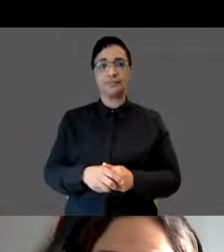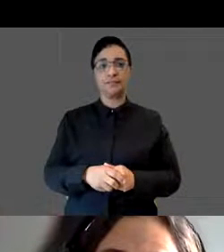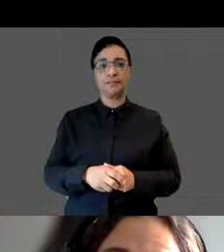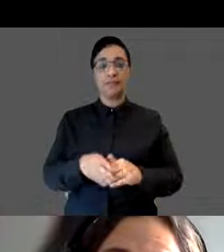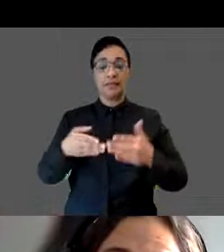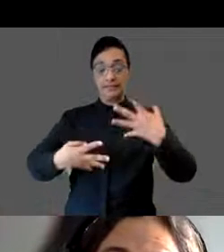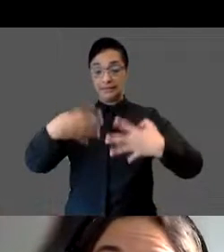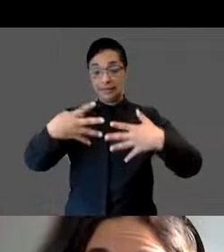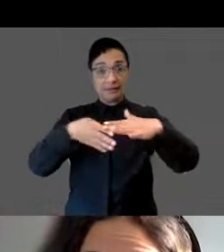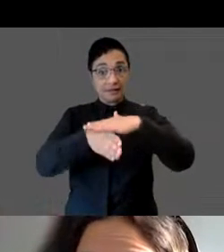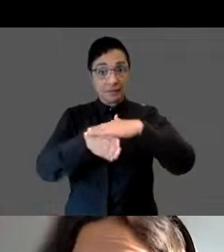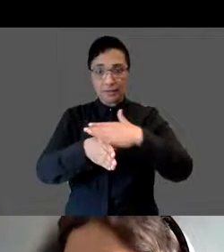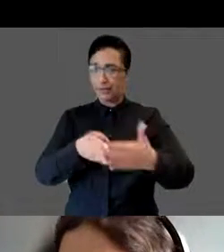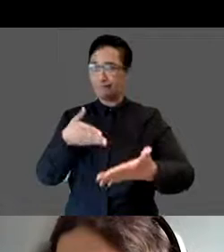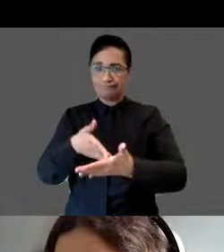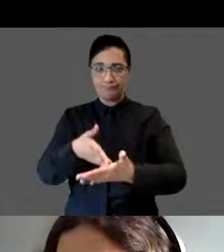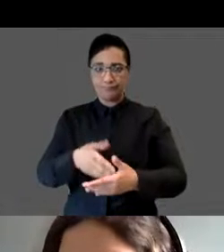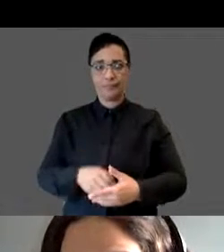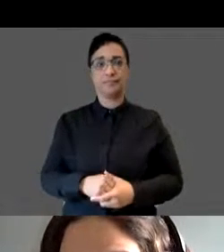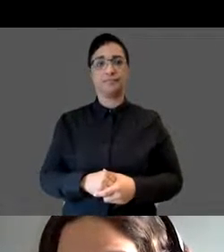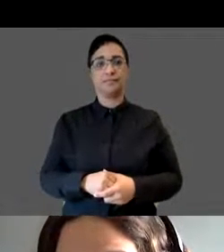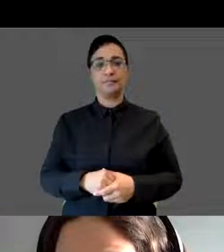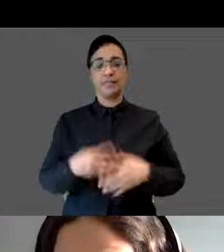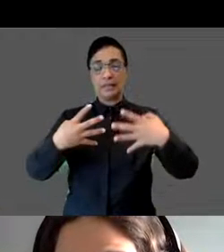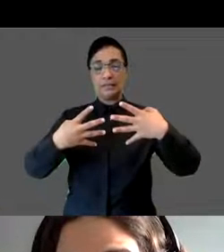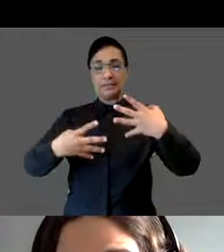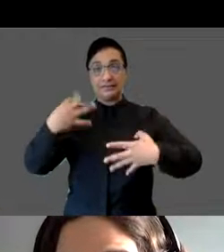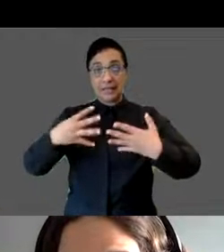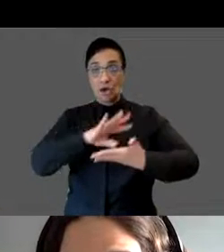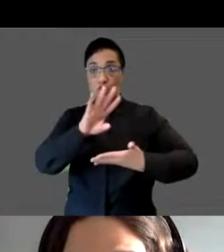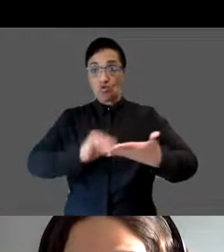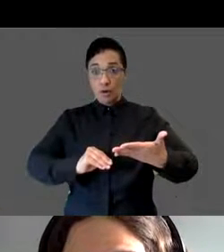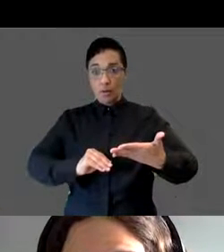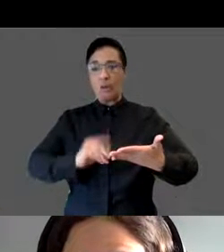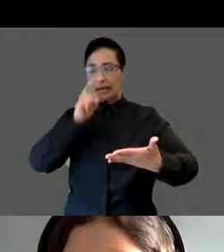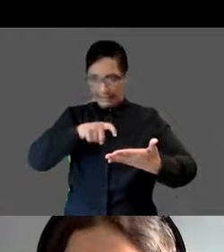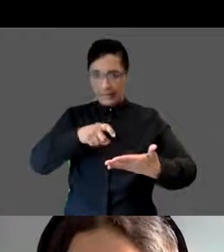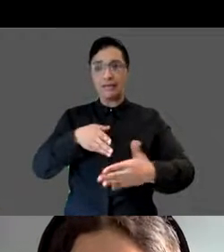The difficulty in data reporting and making it accessible. The need for advocacy.